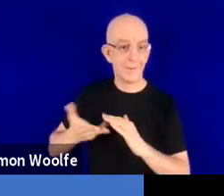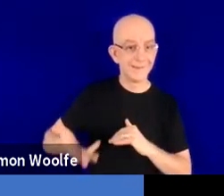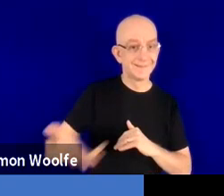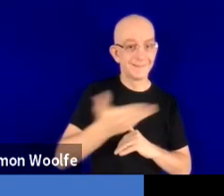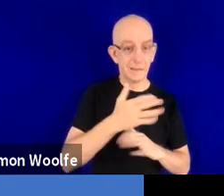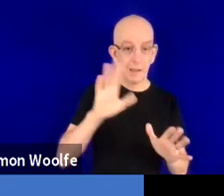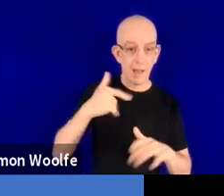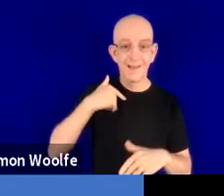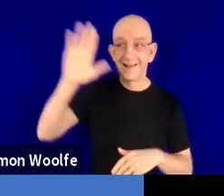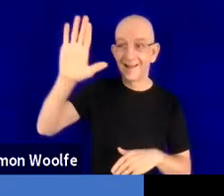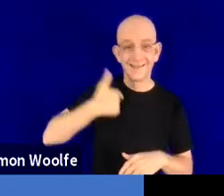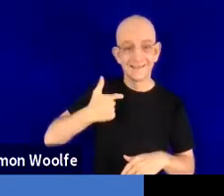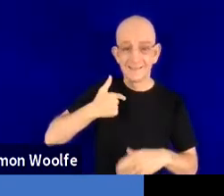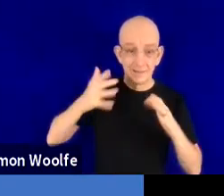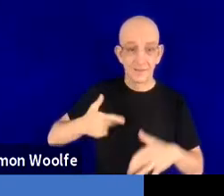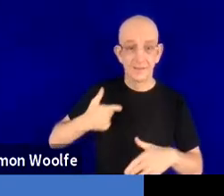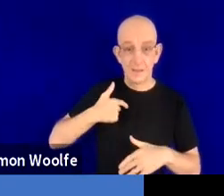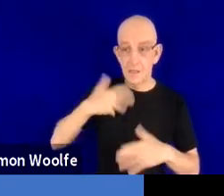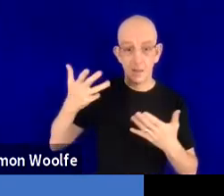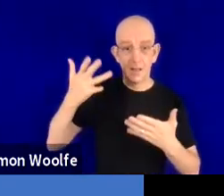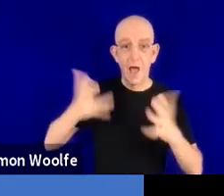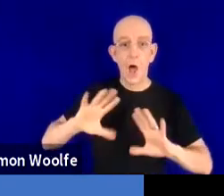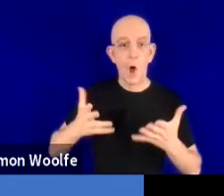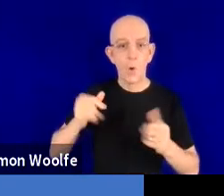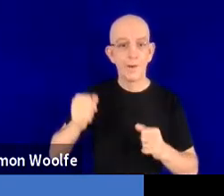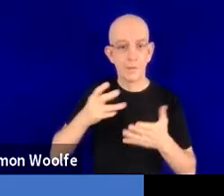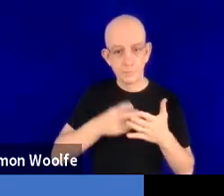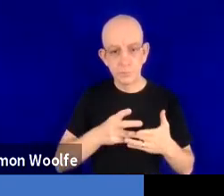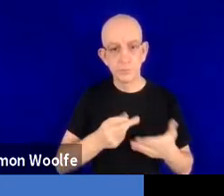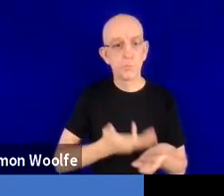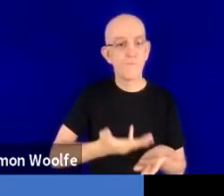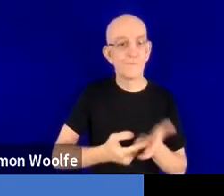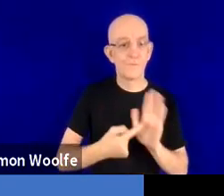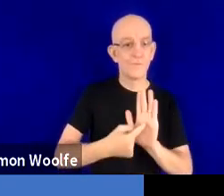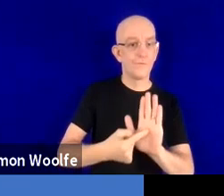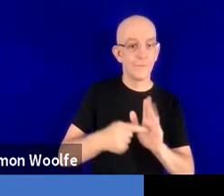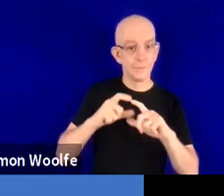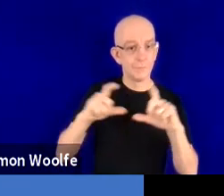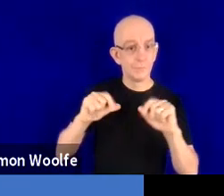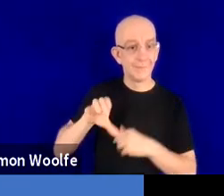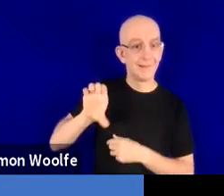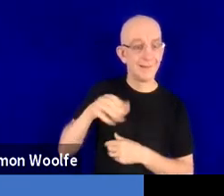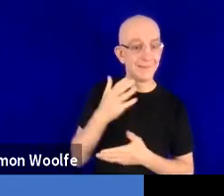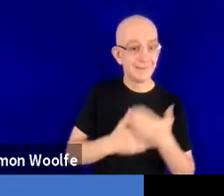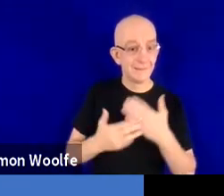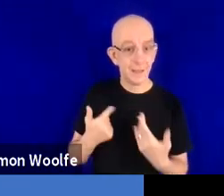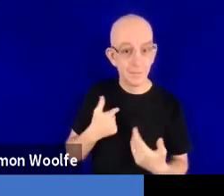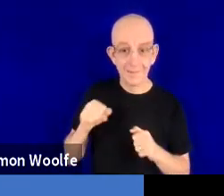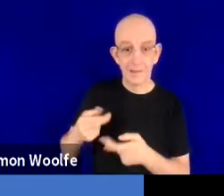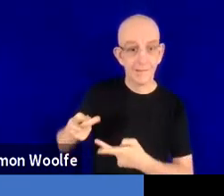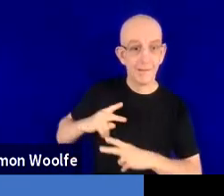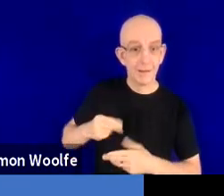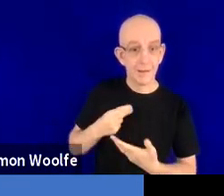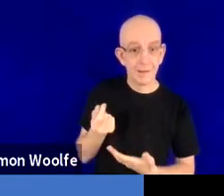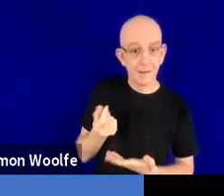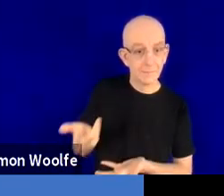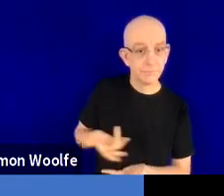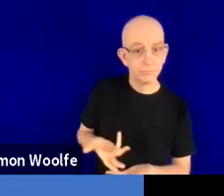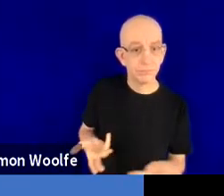Another thing was to advance payments that were due later to pay them early, I guess to provide that immediate cash in the time of crisis